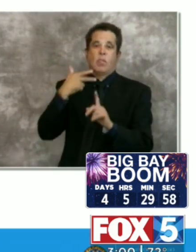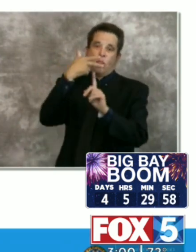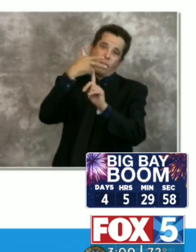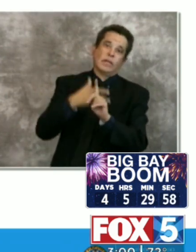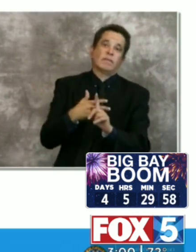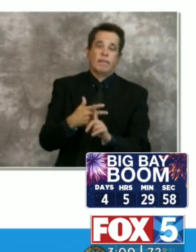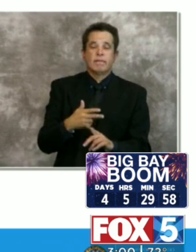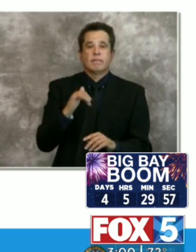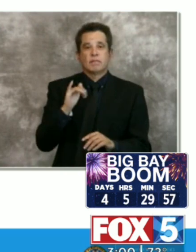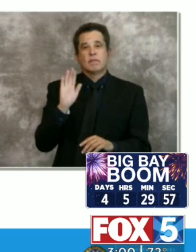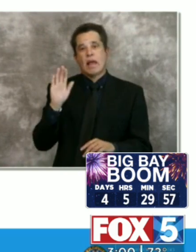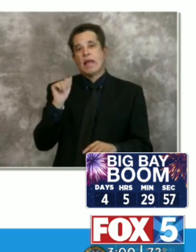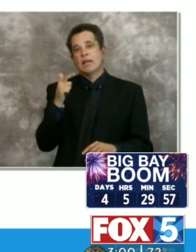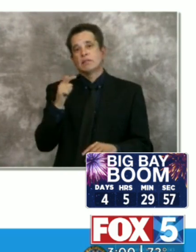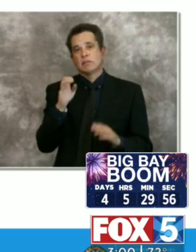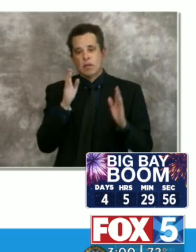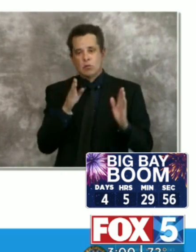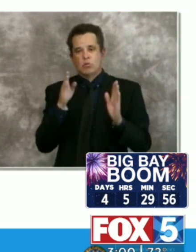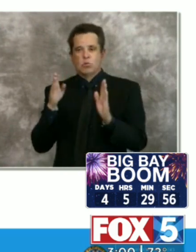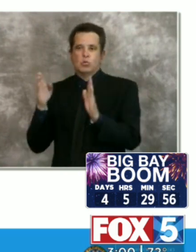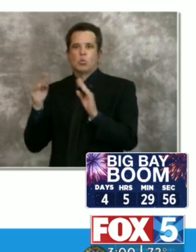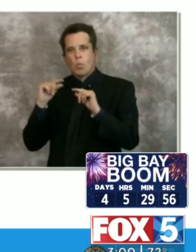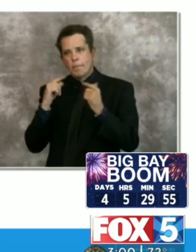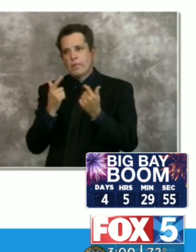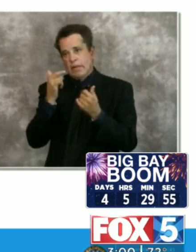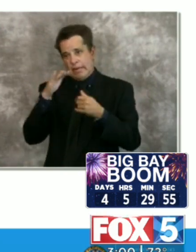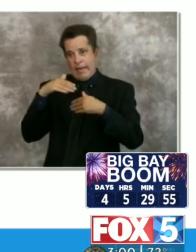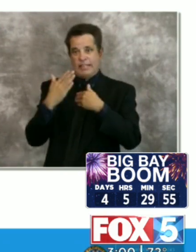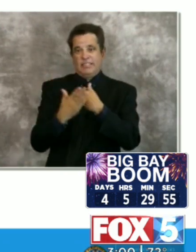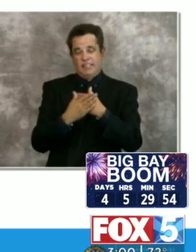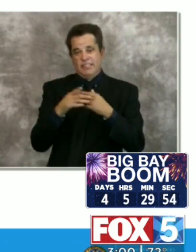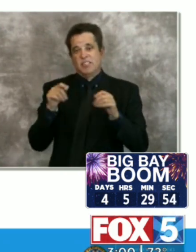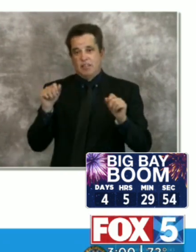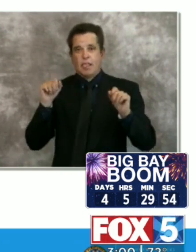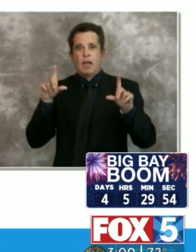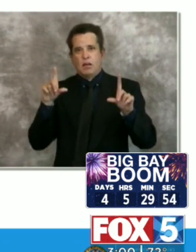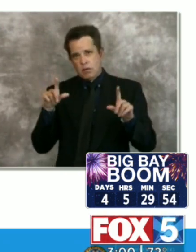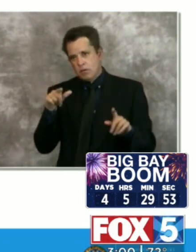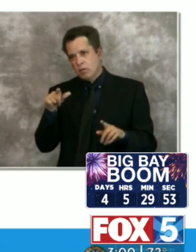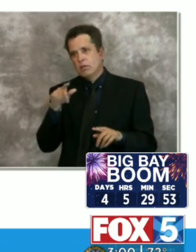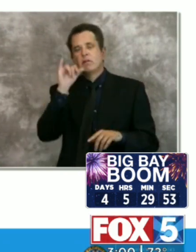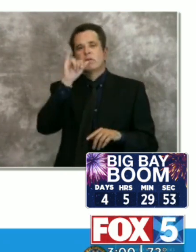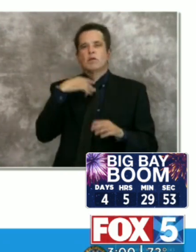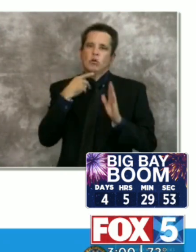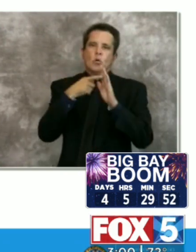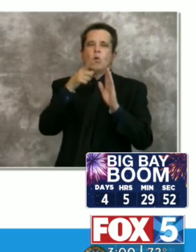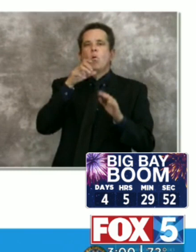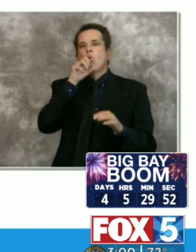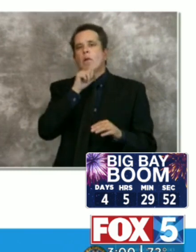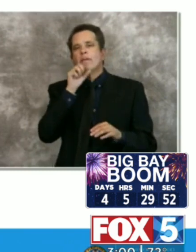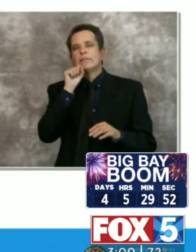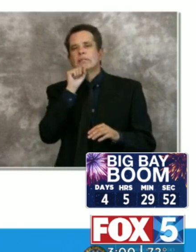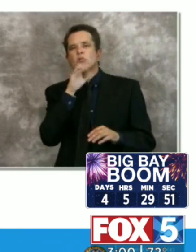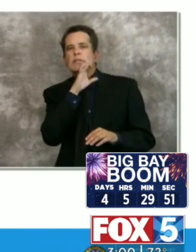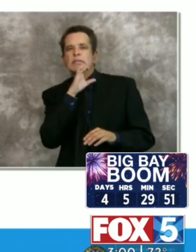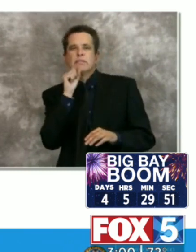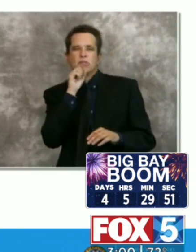PRECIPITOUS DECREASE IN THE 40 TO 49. AGE OVER THE PAST 3 MONTHS. GOING TO THE NEXT